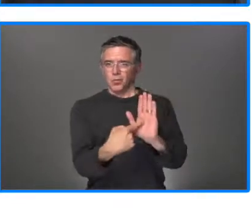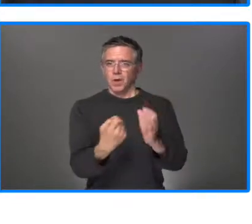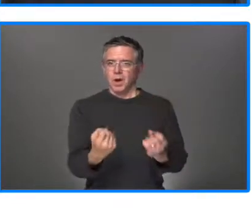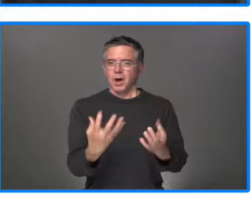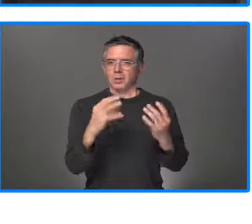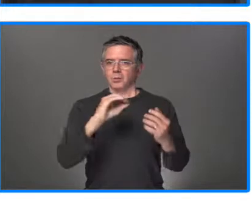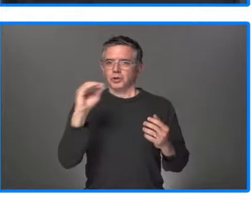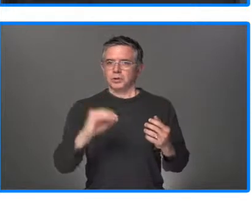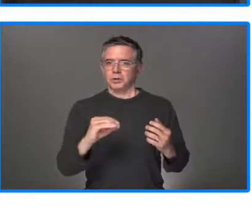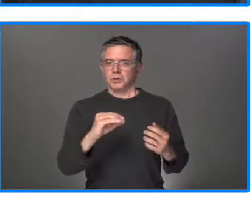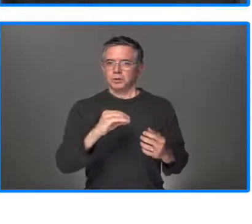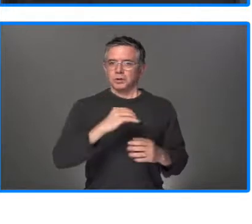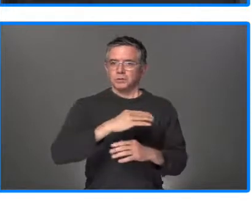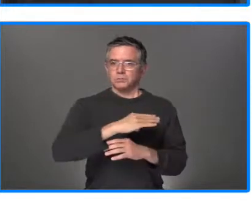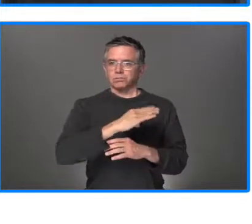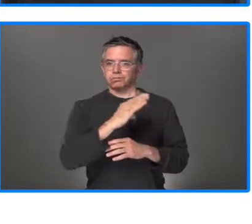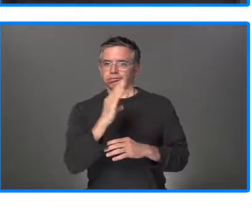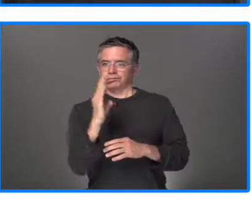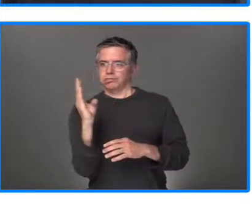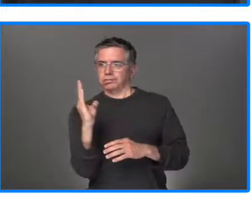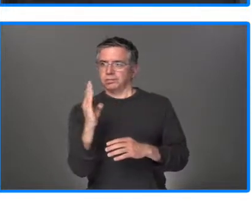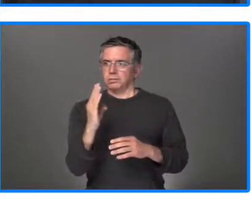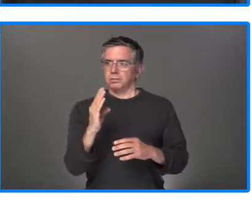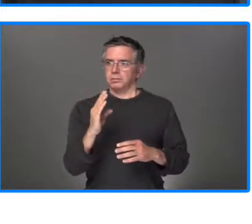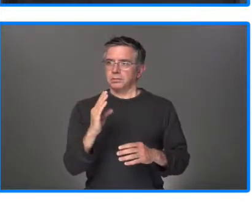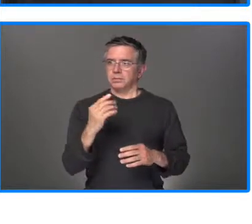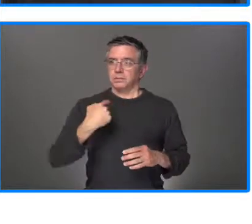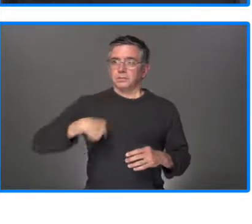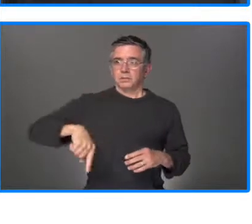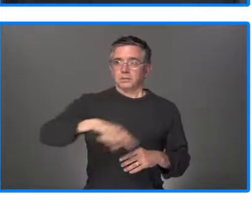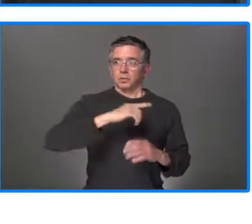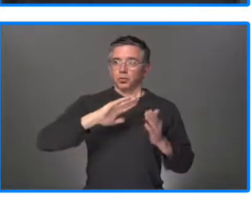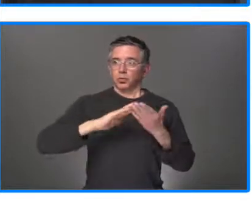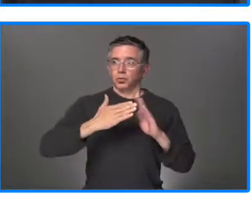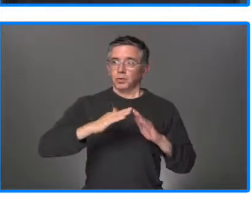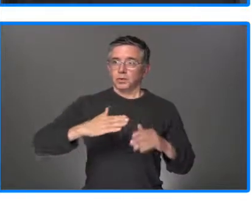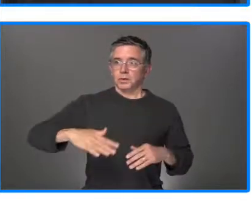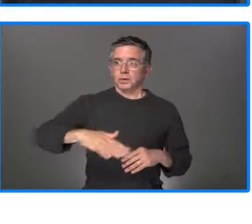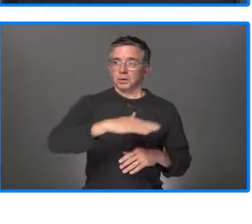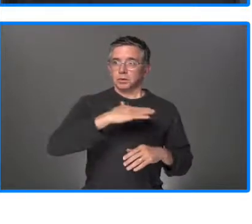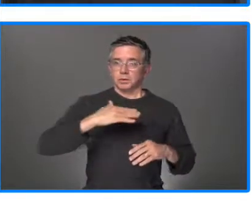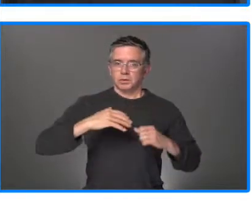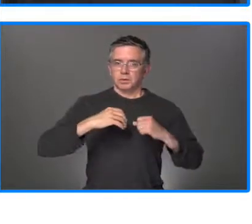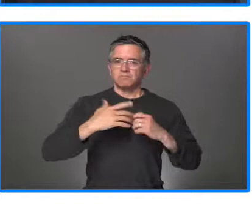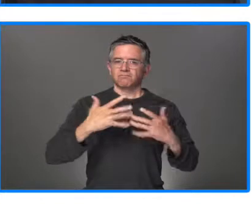our community is against COVID-19. Think of this like a dial that shows us how close we are